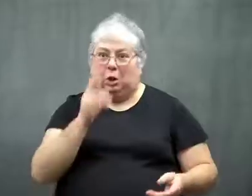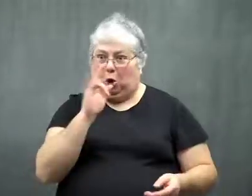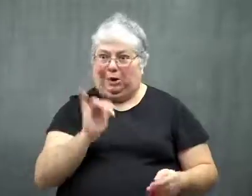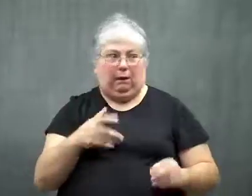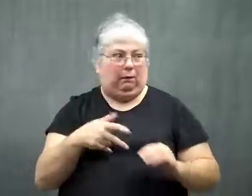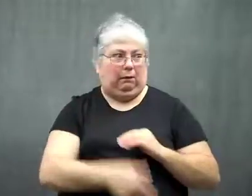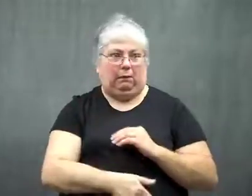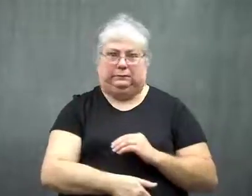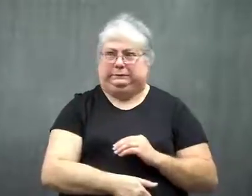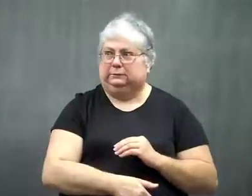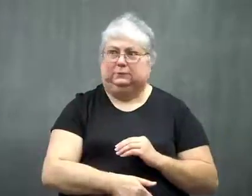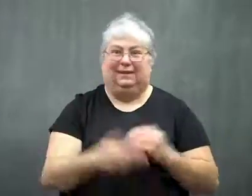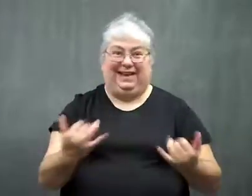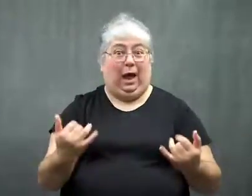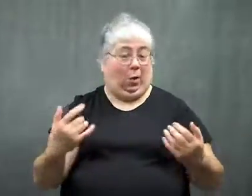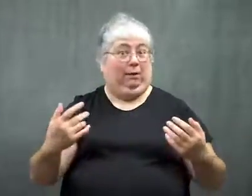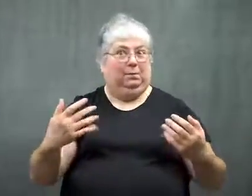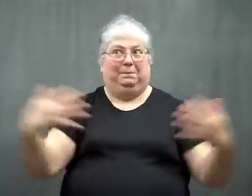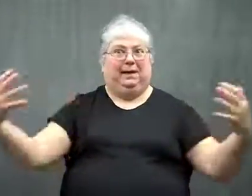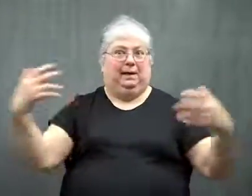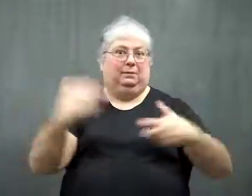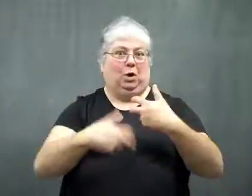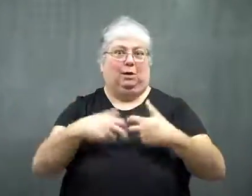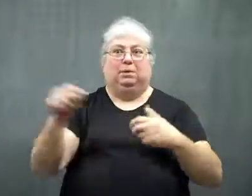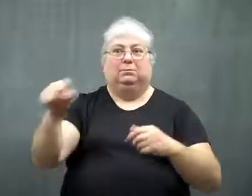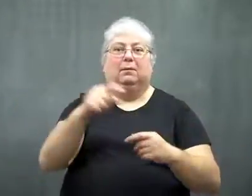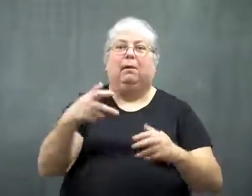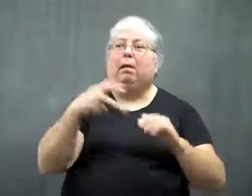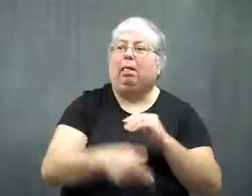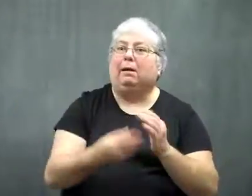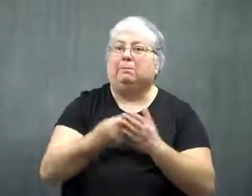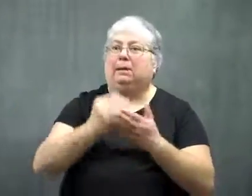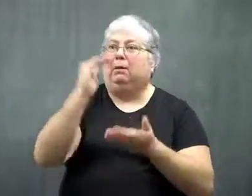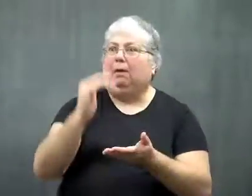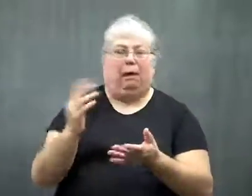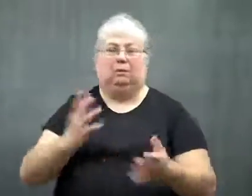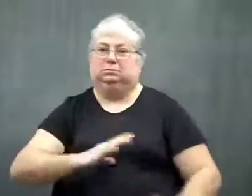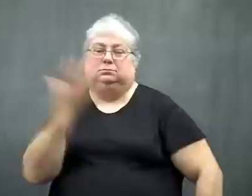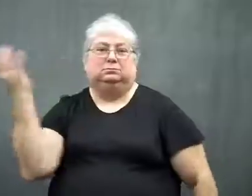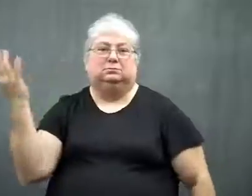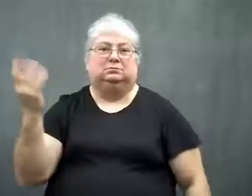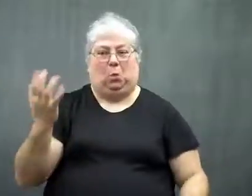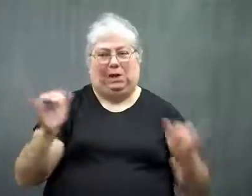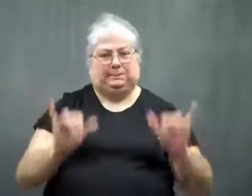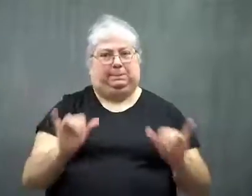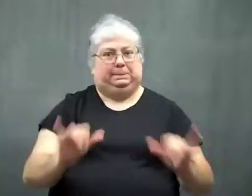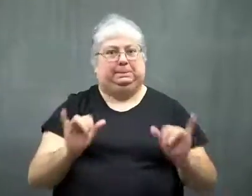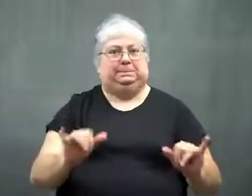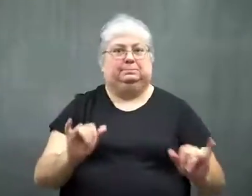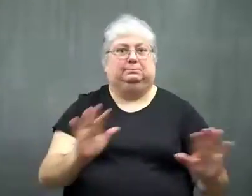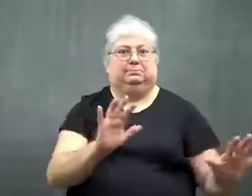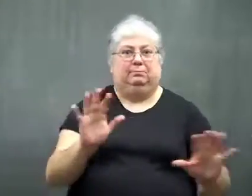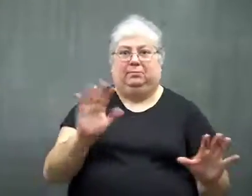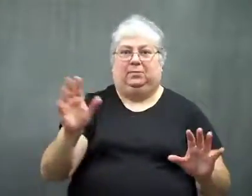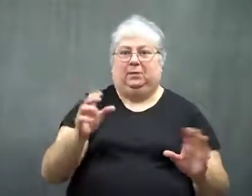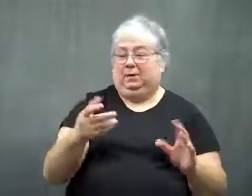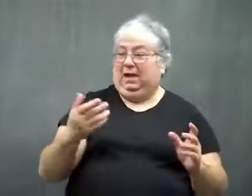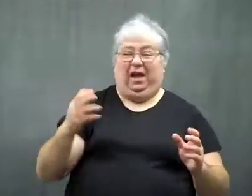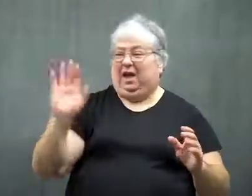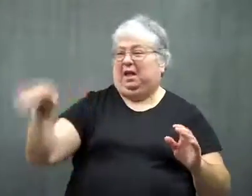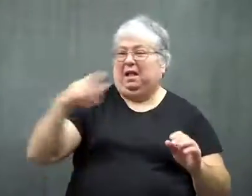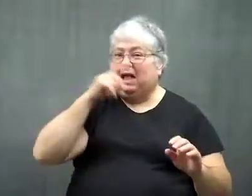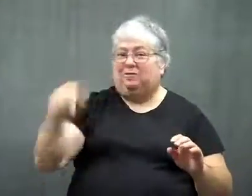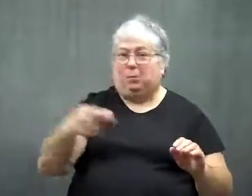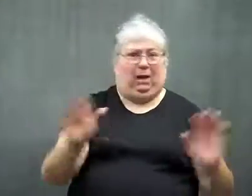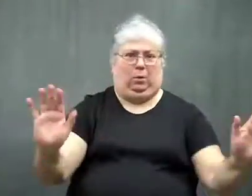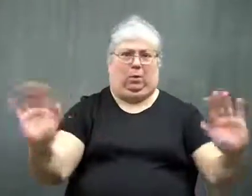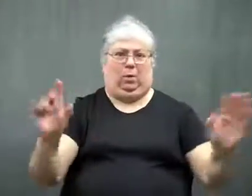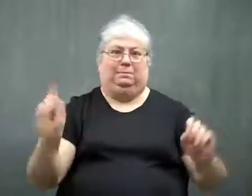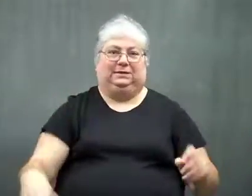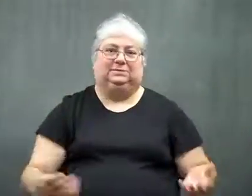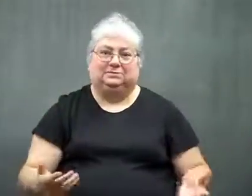It would be like a cut, that's a big issue now, the government doesn't want any more cuts.